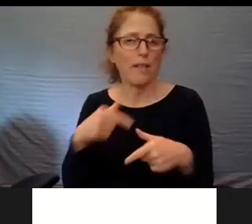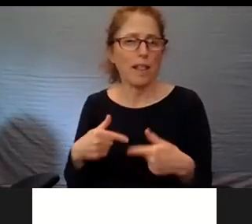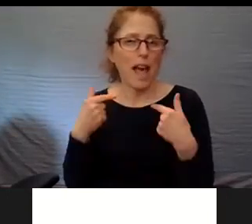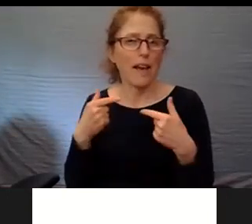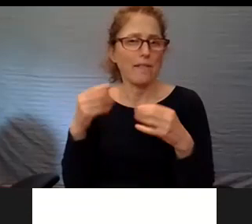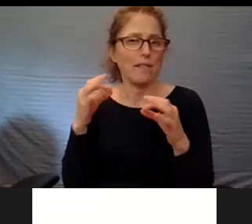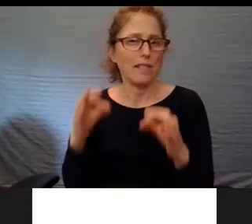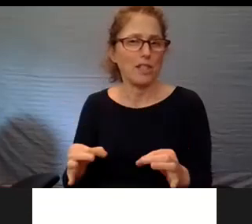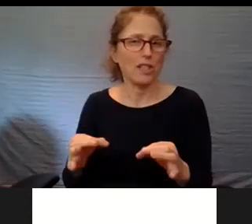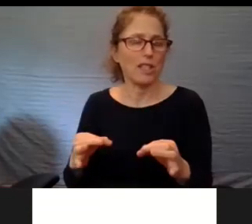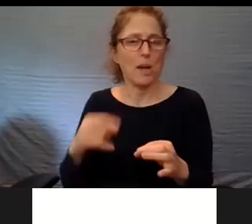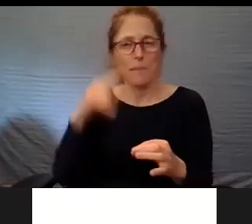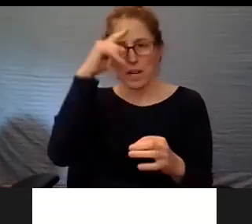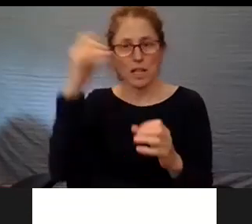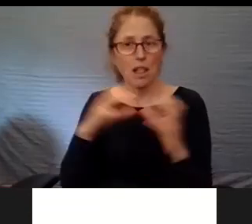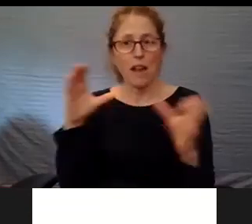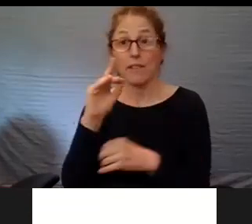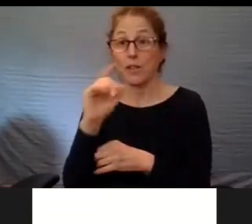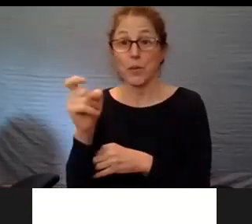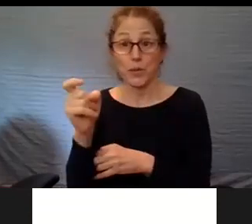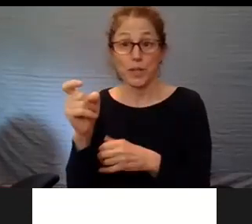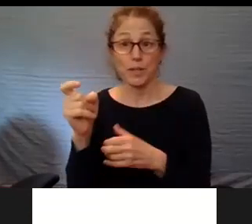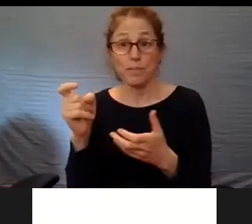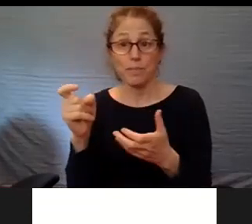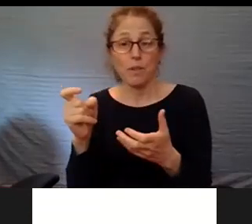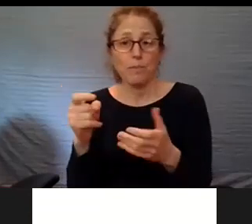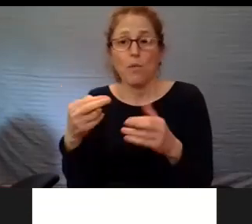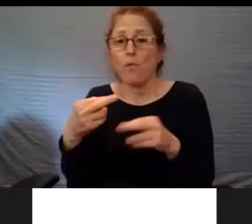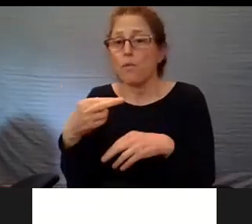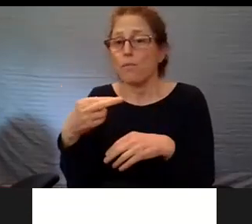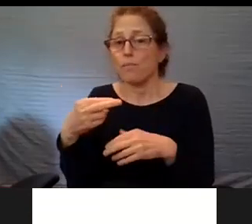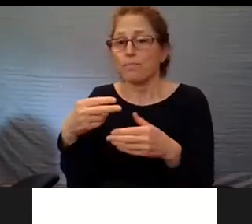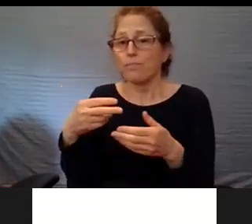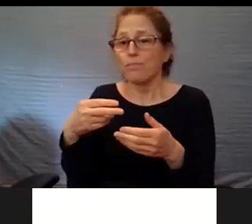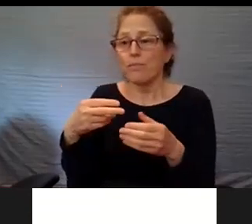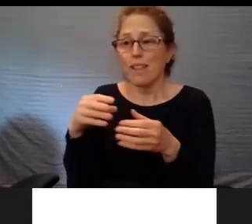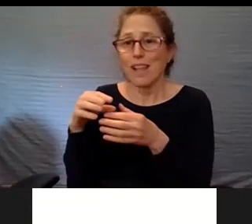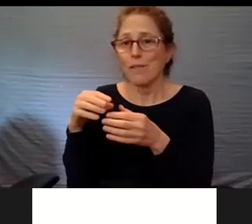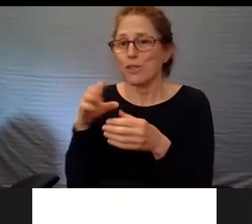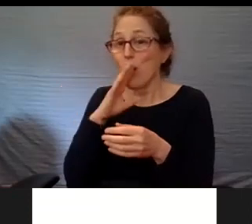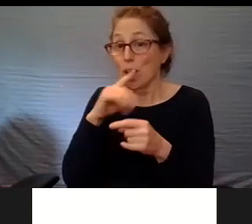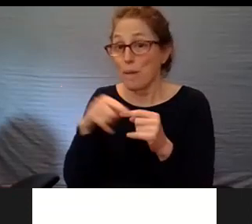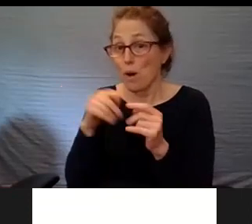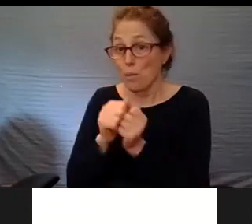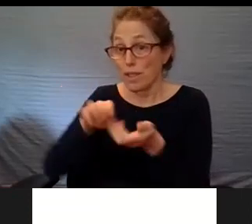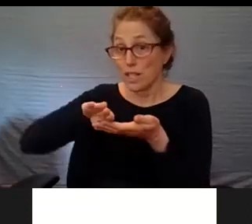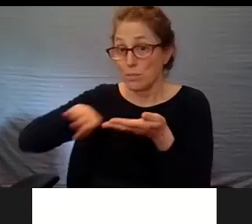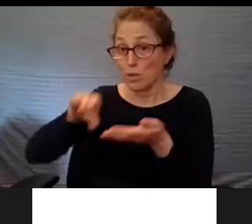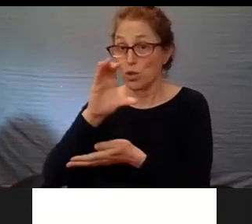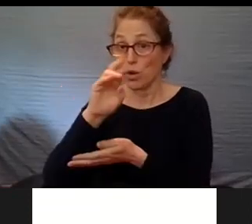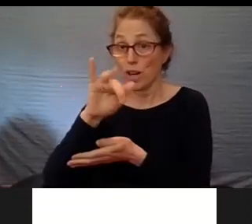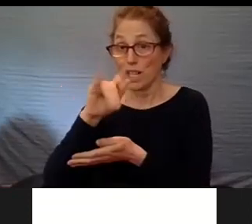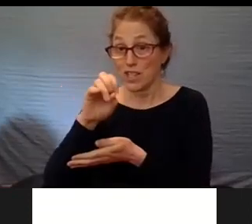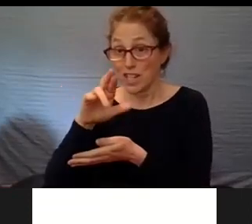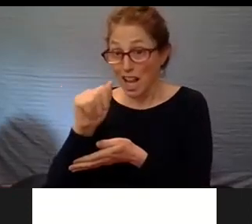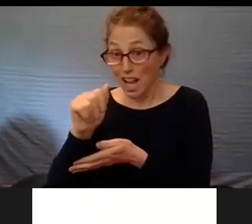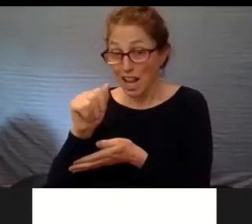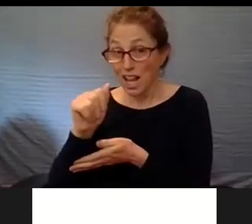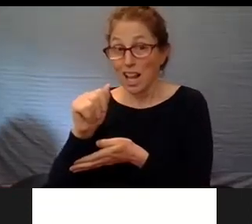because a lot of the diagnoses were referring to with their exclusion criterion which had nothing to do with